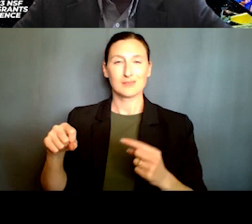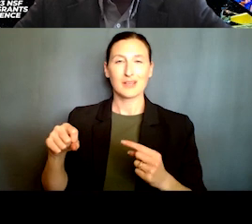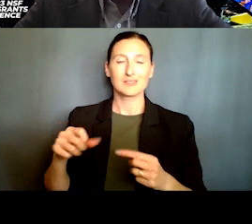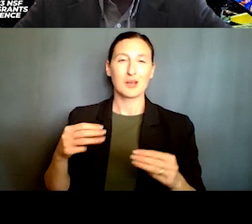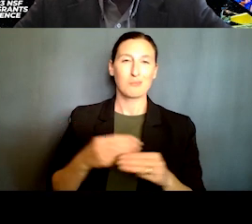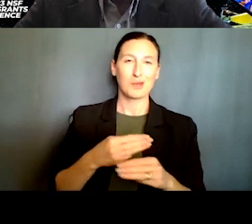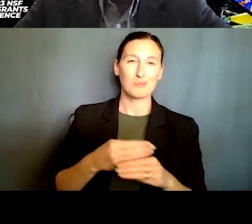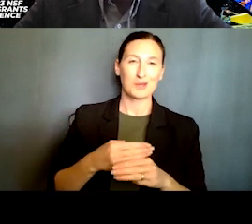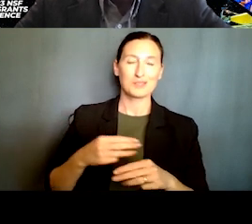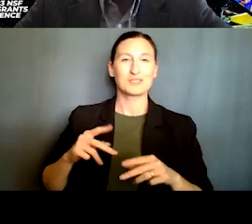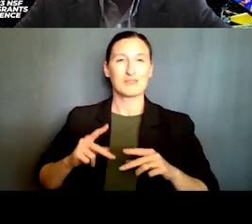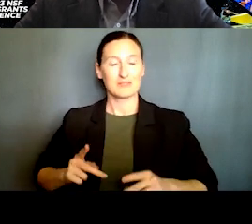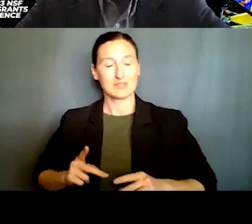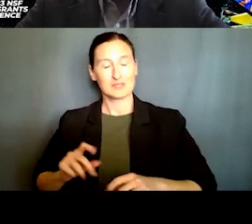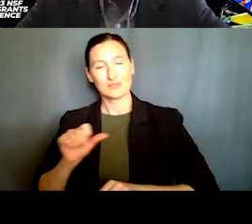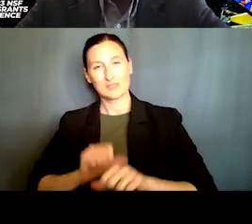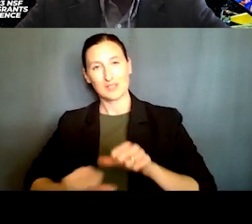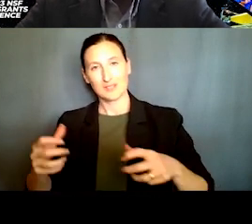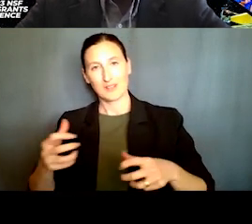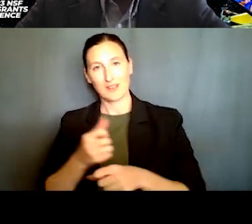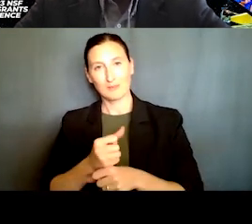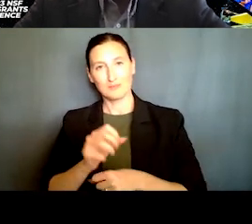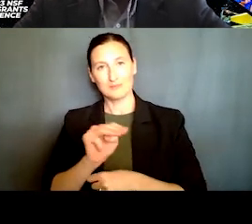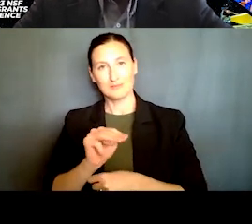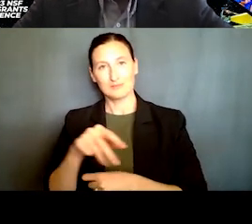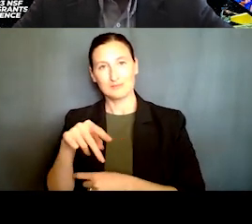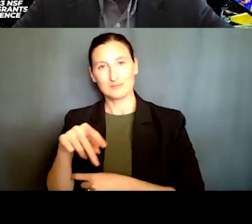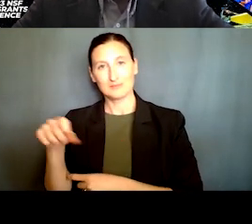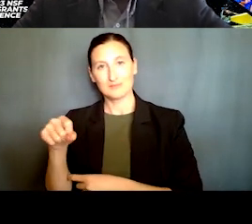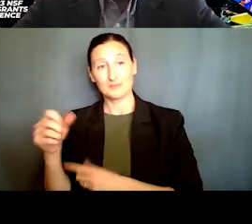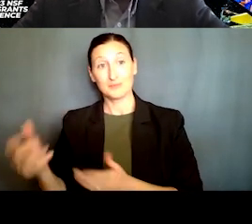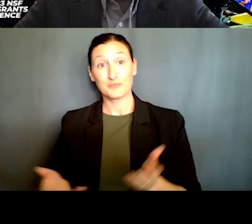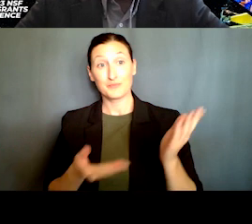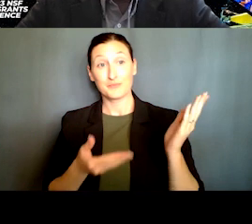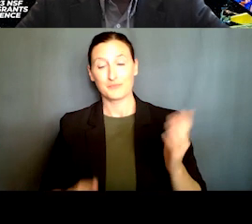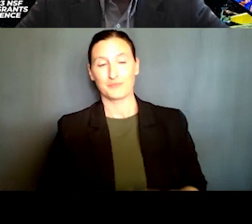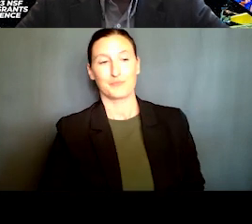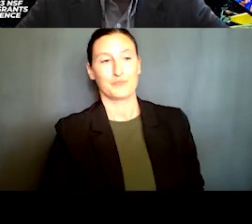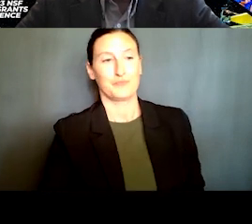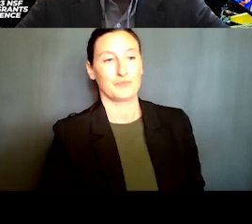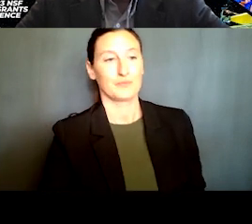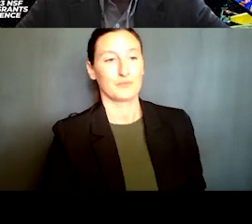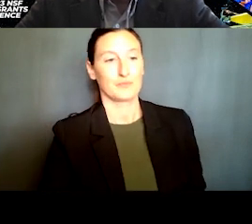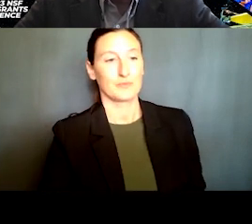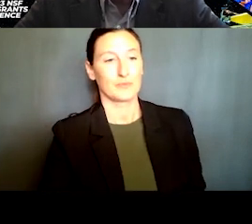for Mathematical and Physical Sciences. All right, here's a quick overview of the talk.